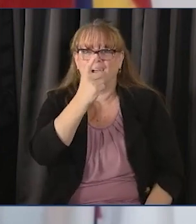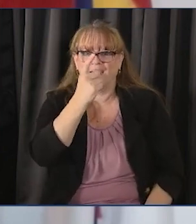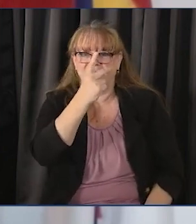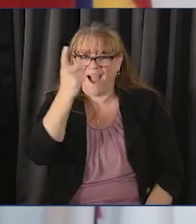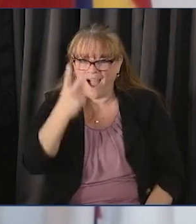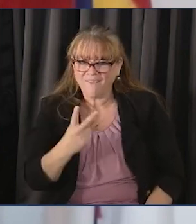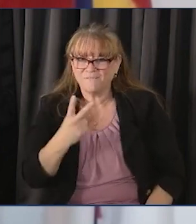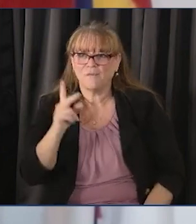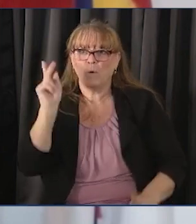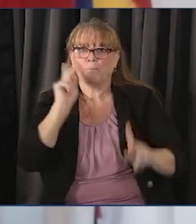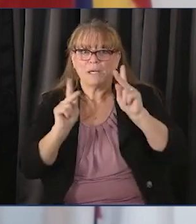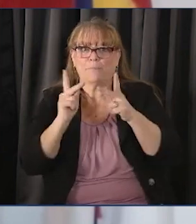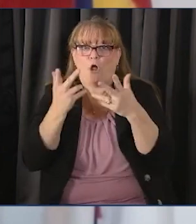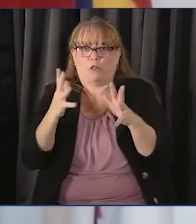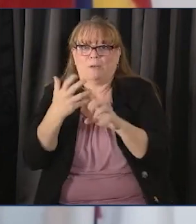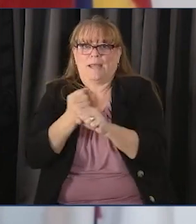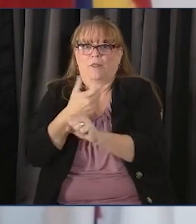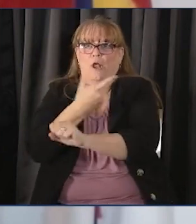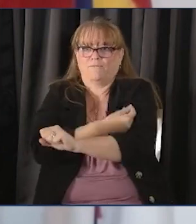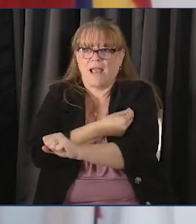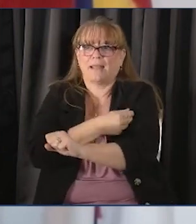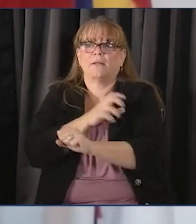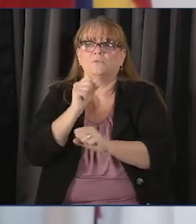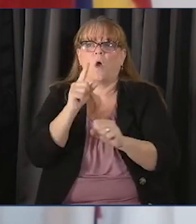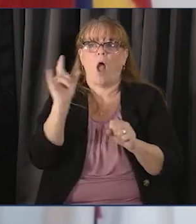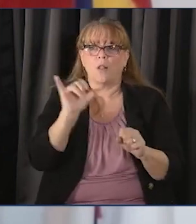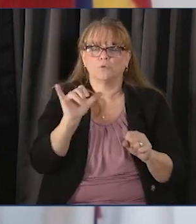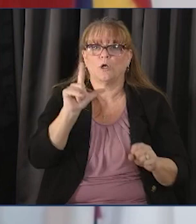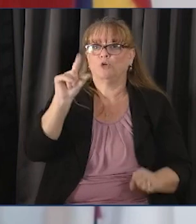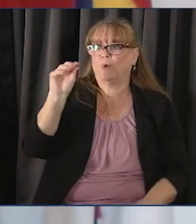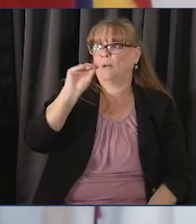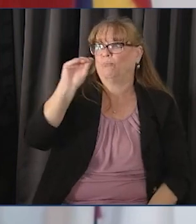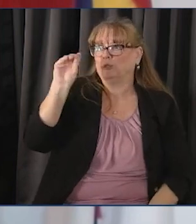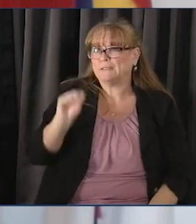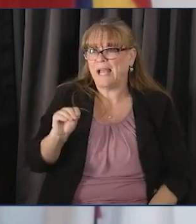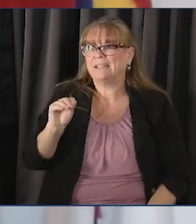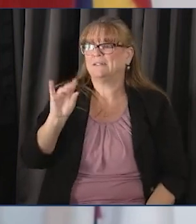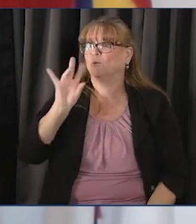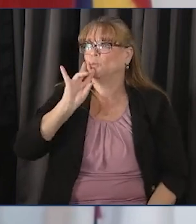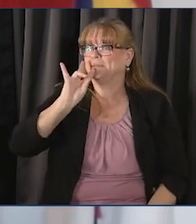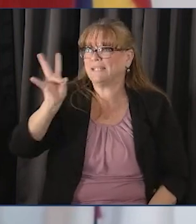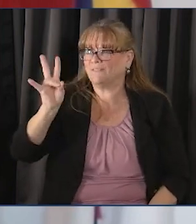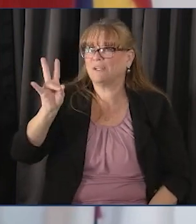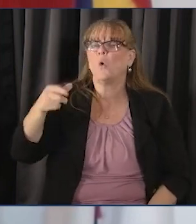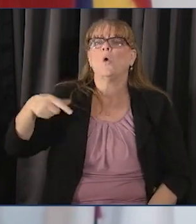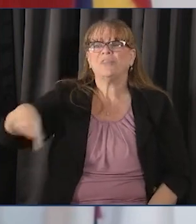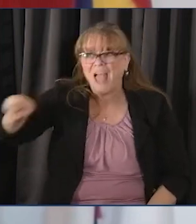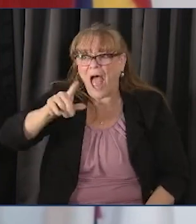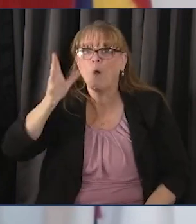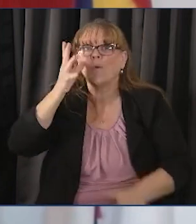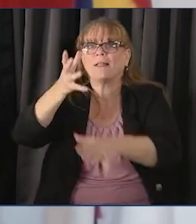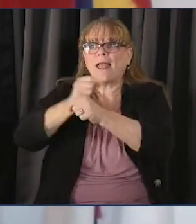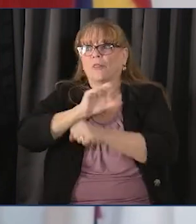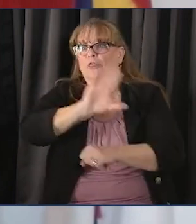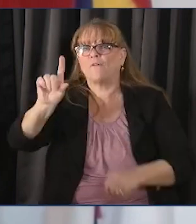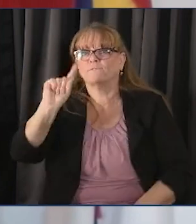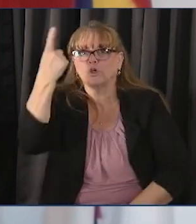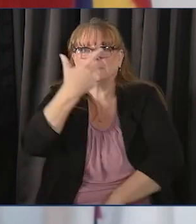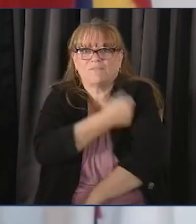of 70 will get their first dose which means they're on the clock for full protection in a month and a half or less thank you colorado god bless